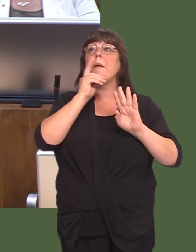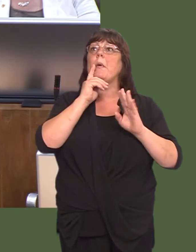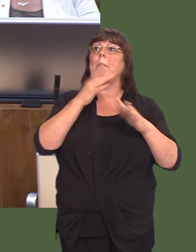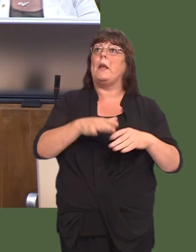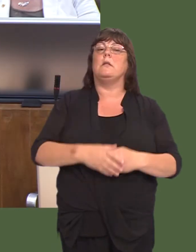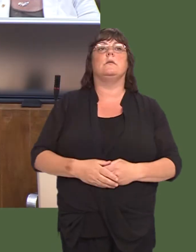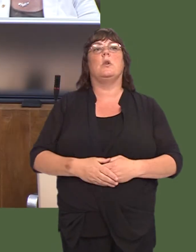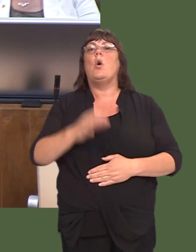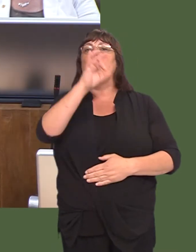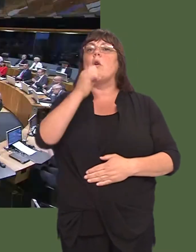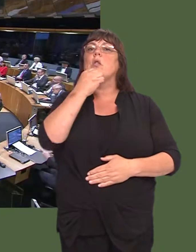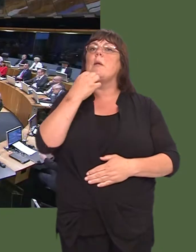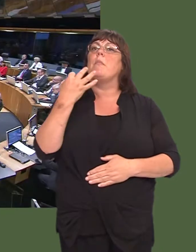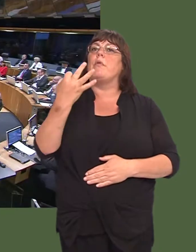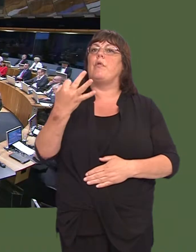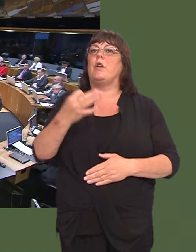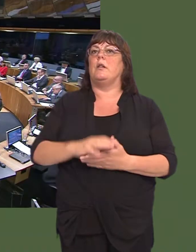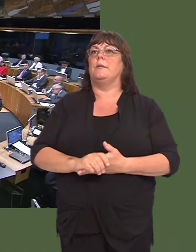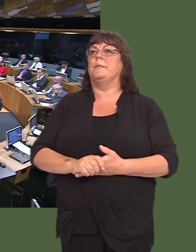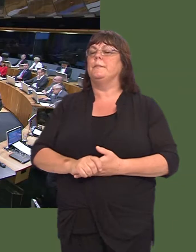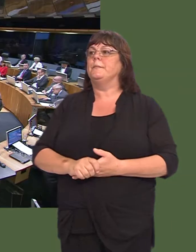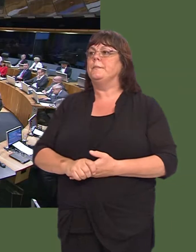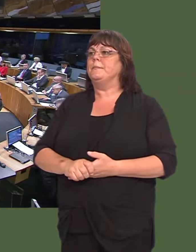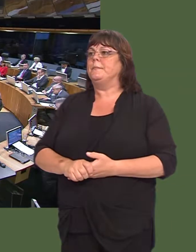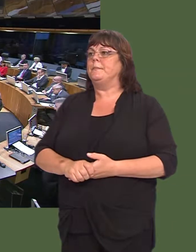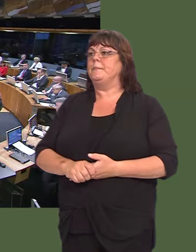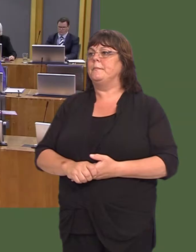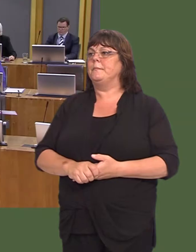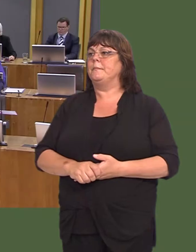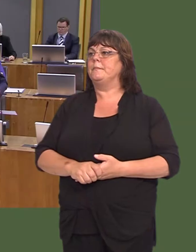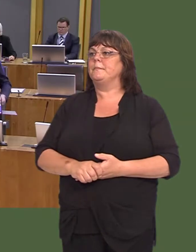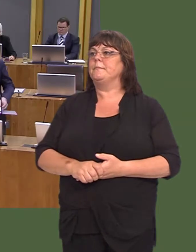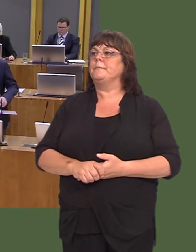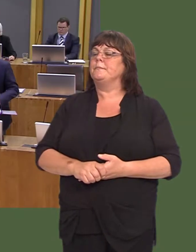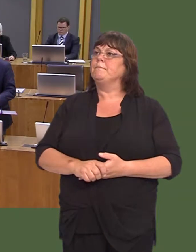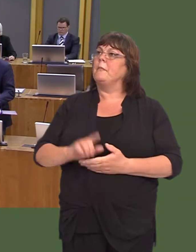Huw Irranca-Davies: 3. A wnaiff y Prif Weinidog ddatganiad am gynnydd ymrwymiad Llywodraeth Cymru i godiír uchafswm